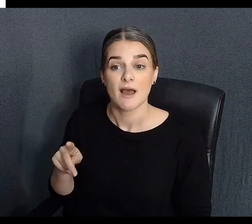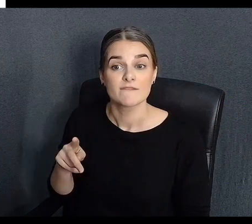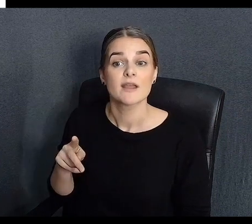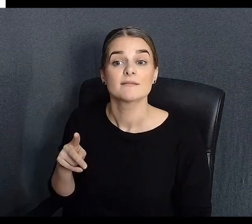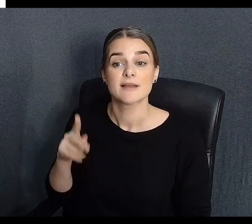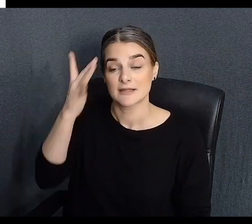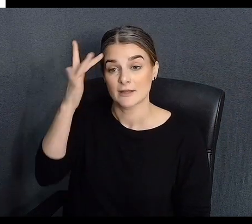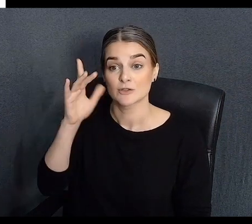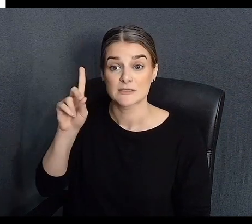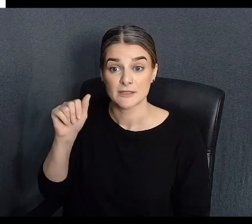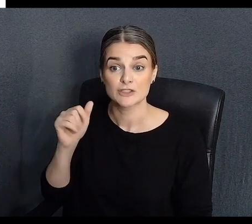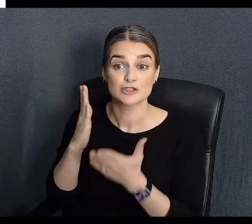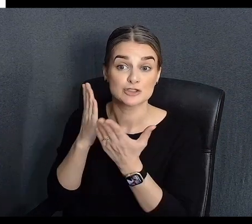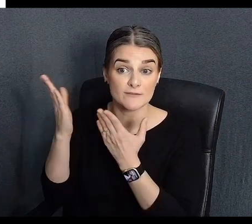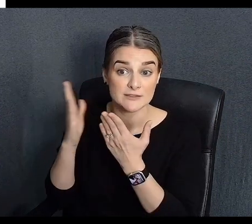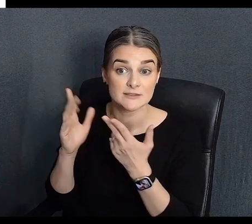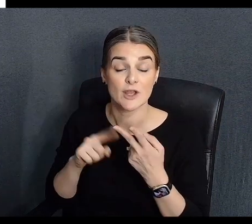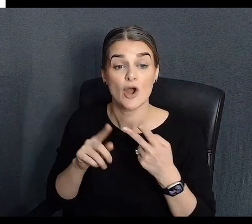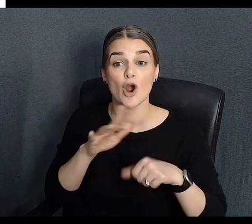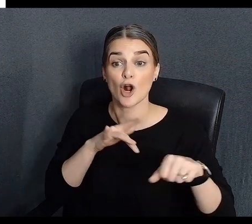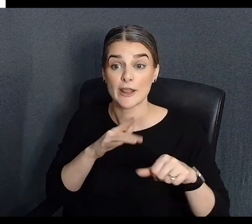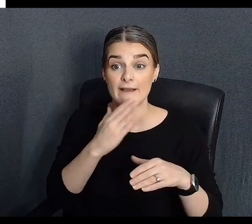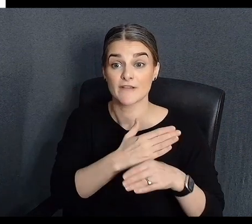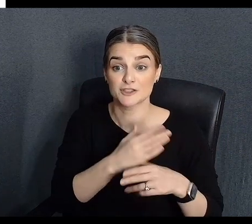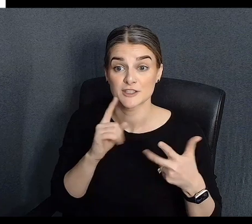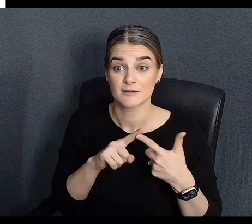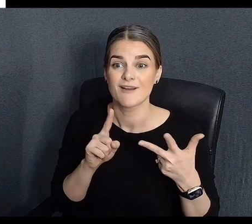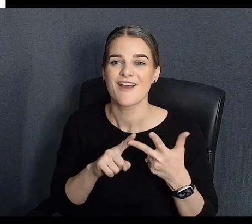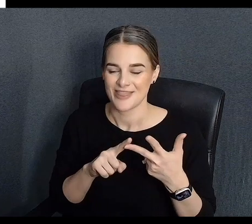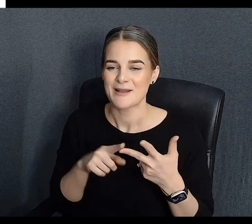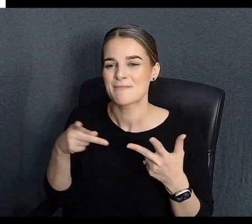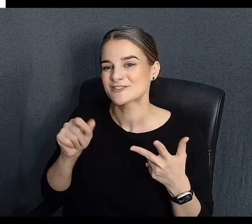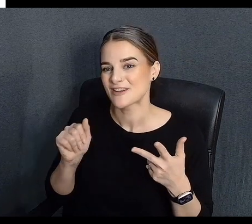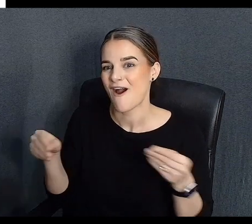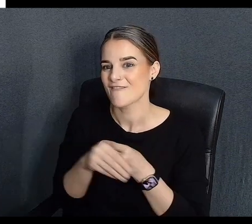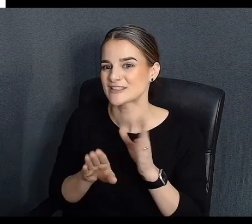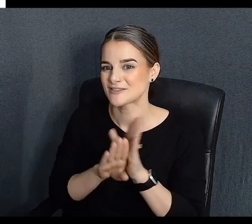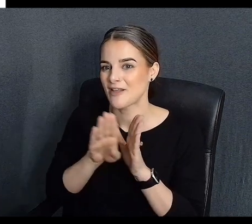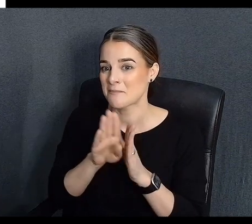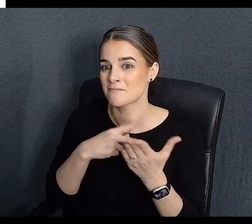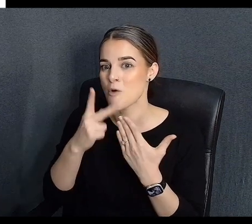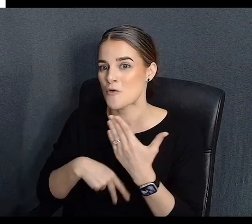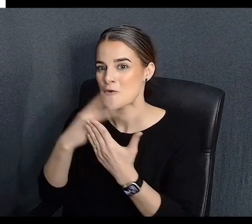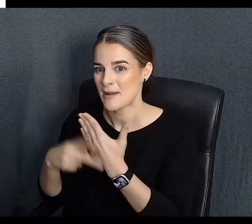Intervention, as well as with Pennsylvania's Office of Developmental Programs. That specific program that we run